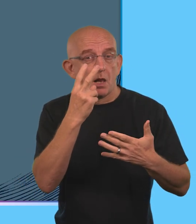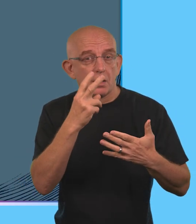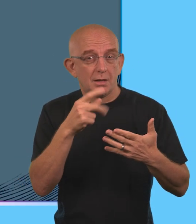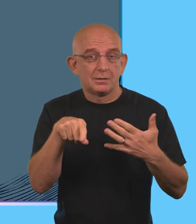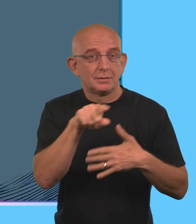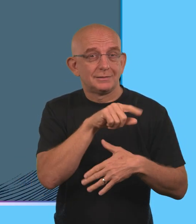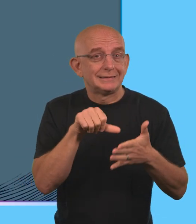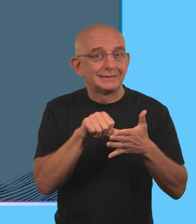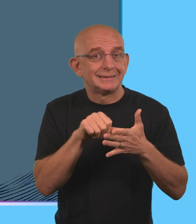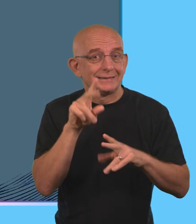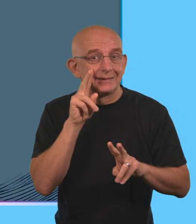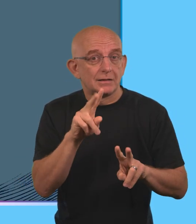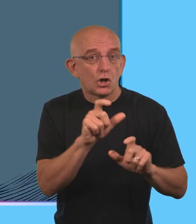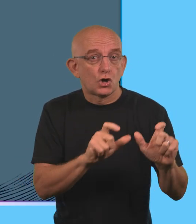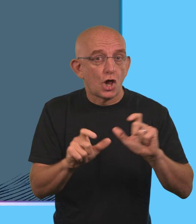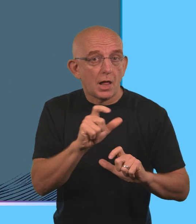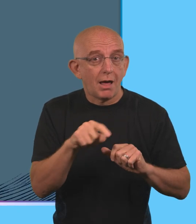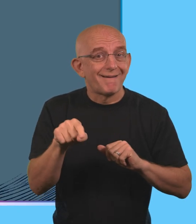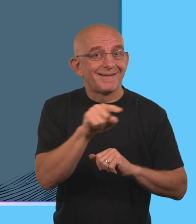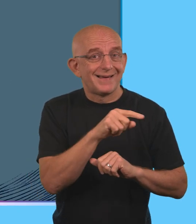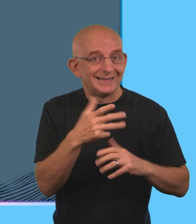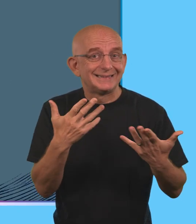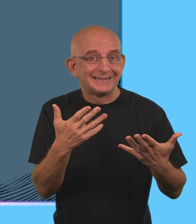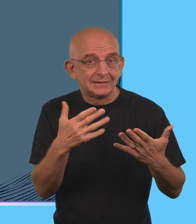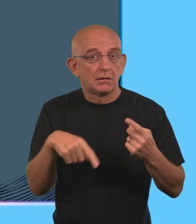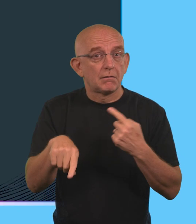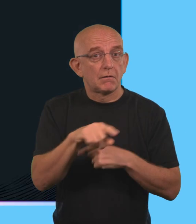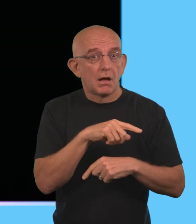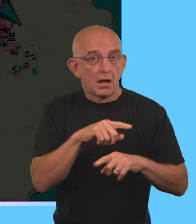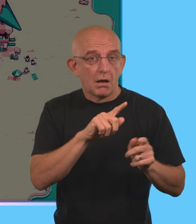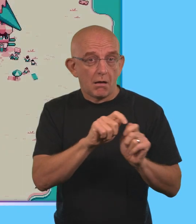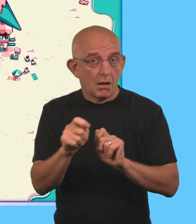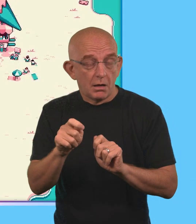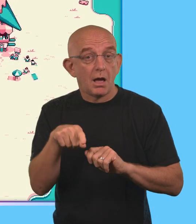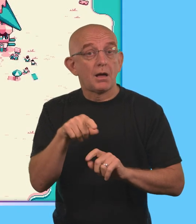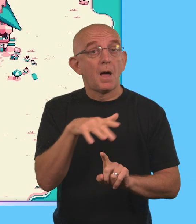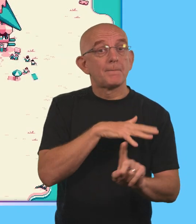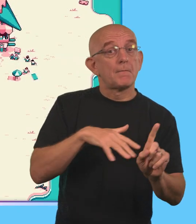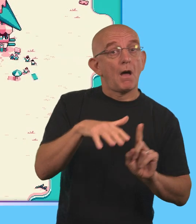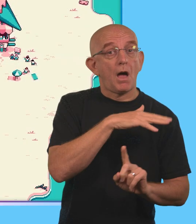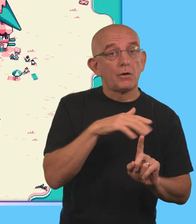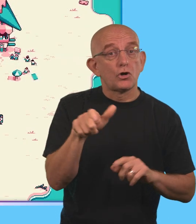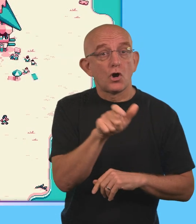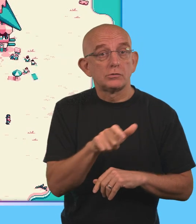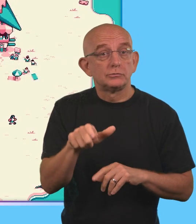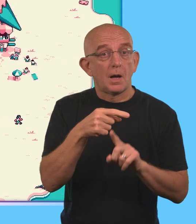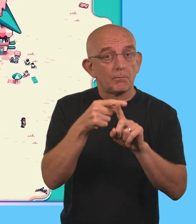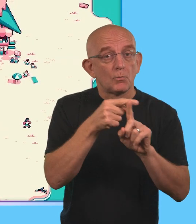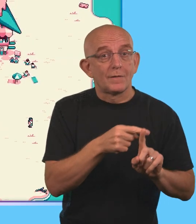No essential information is ever transmitted by Color. In the park, the cursor movement speed can be adjusted.